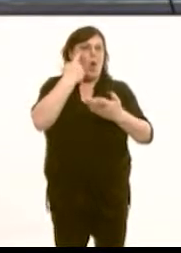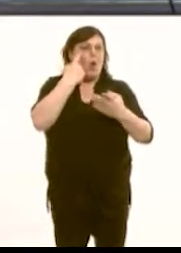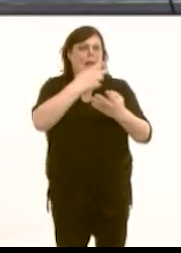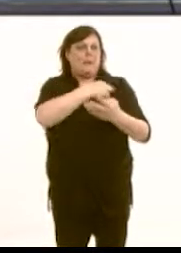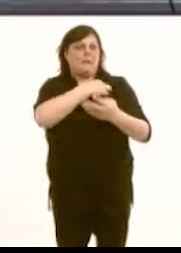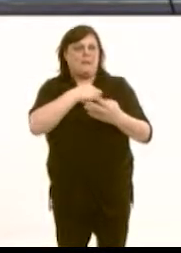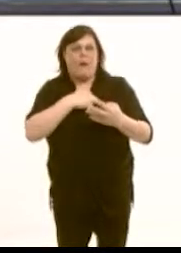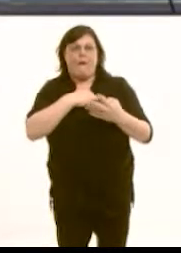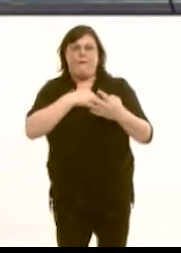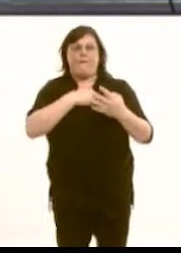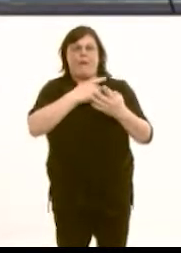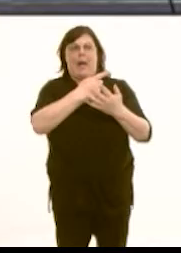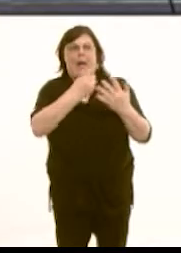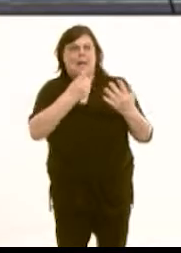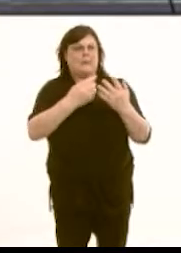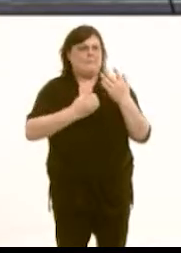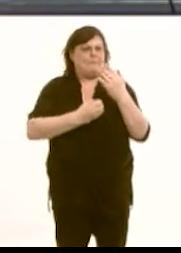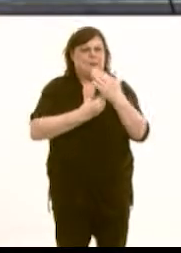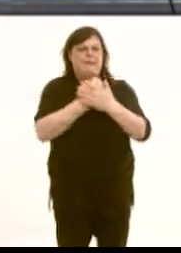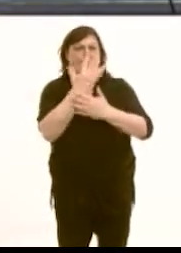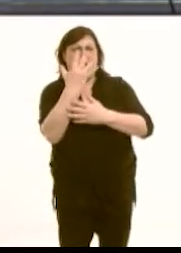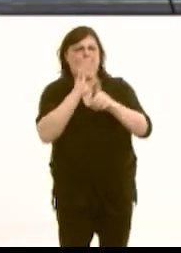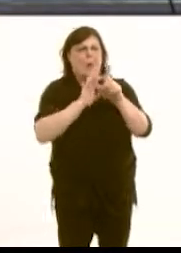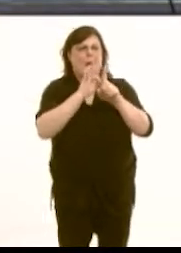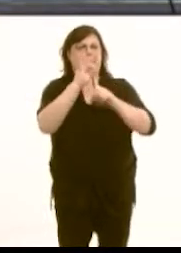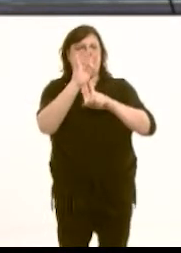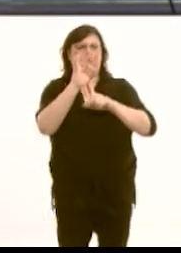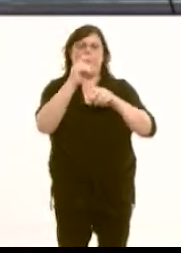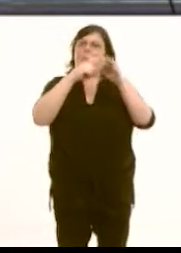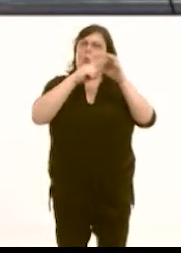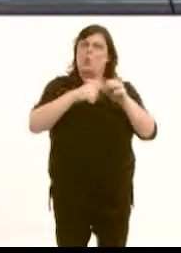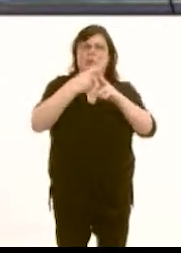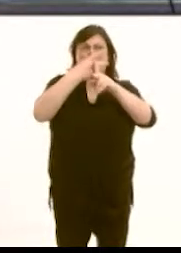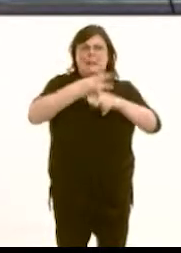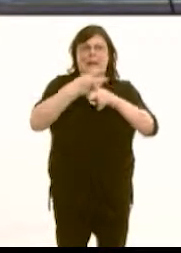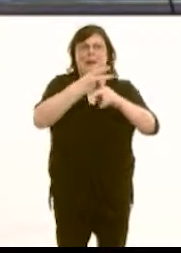we can continue to develop a quality care environment for all Welsh patients?